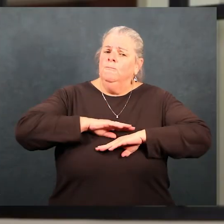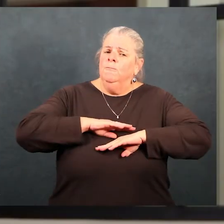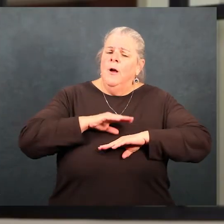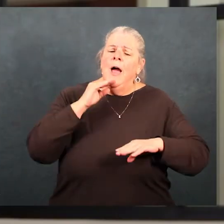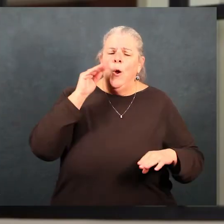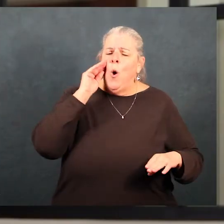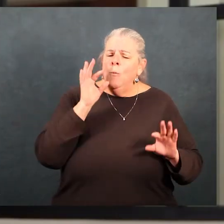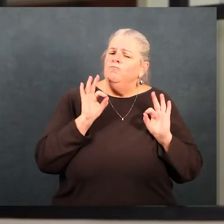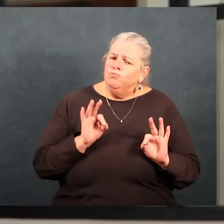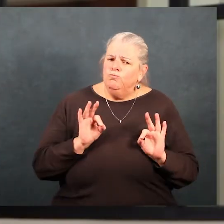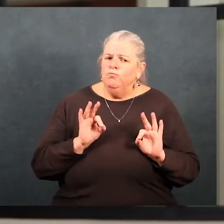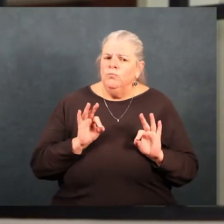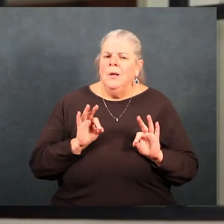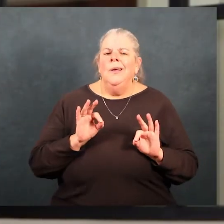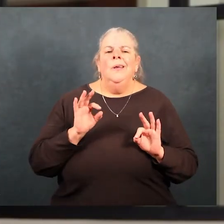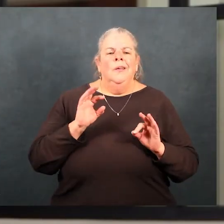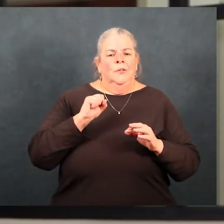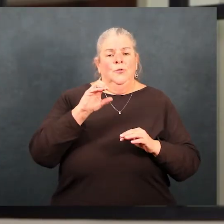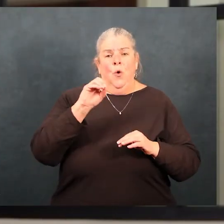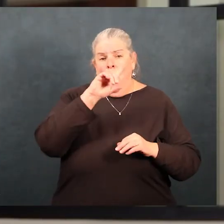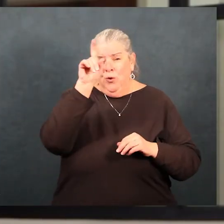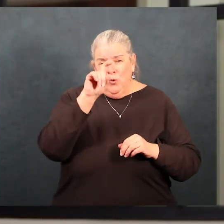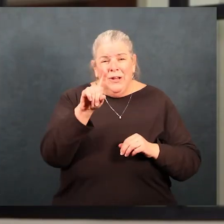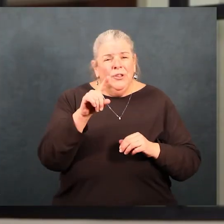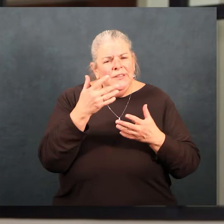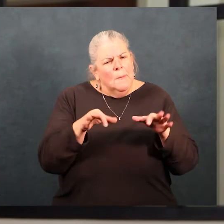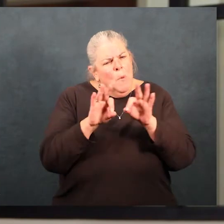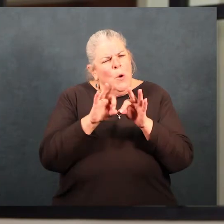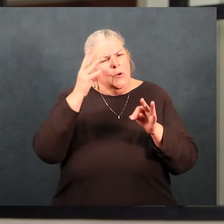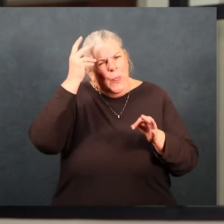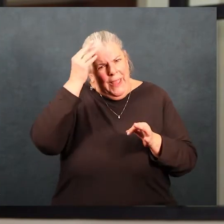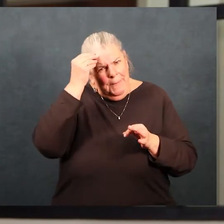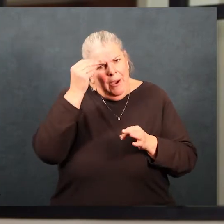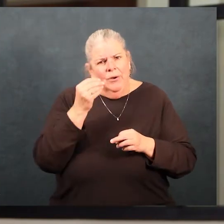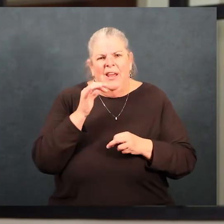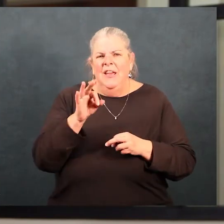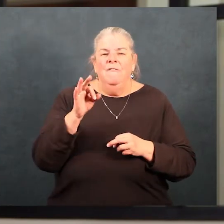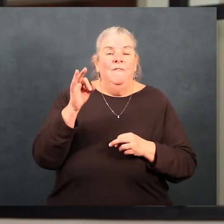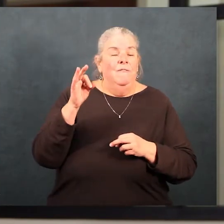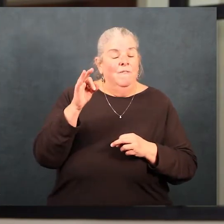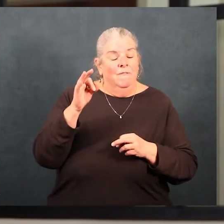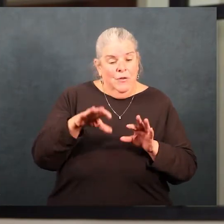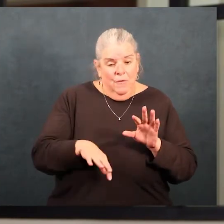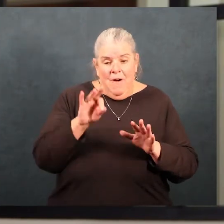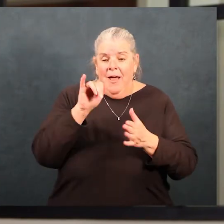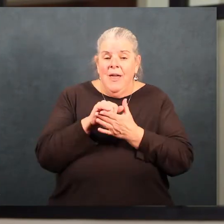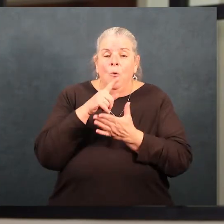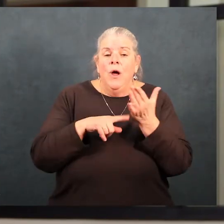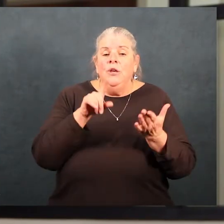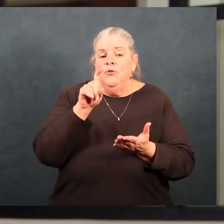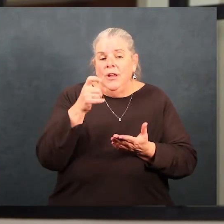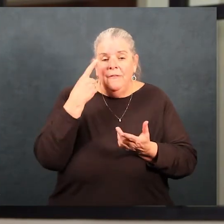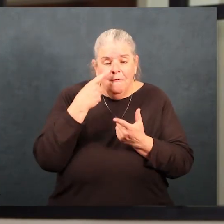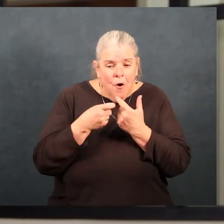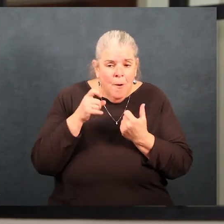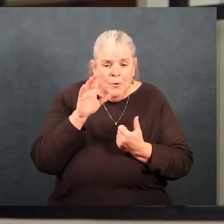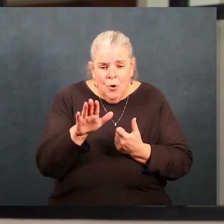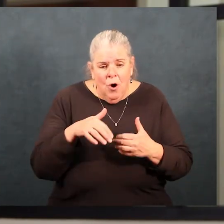So think about those questions. If you find that what you're needing from your animal is assistance outside the home